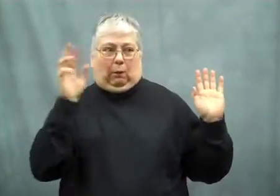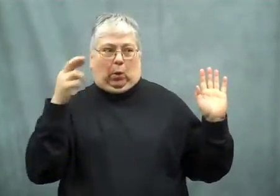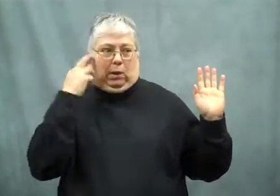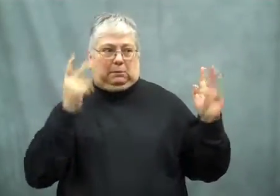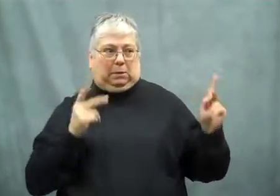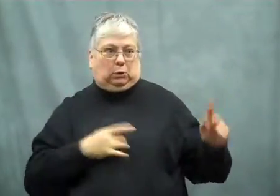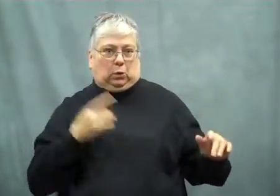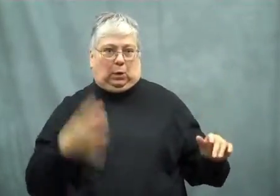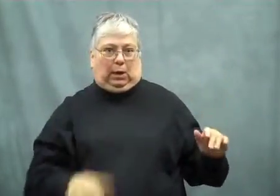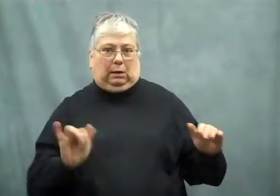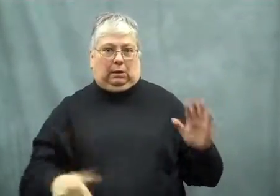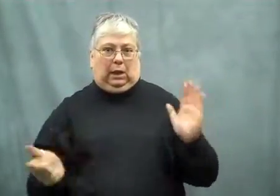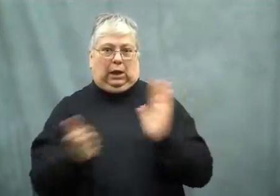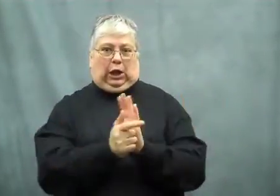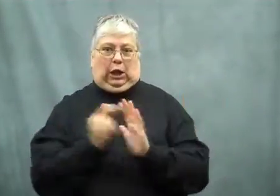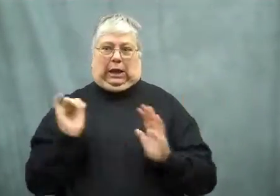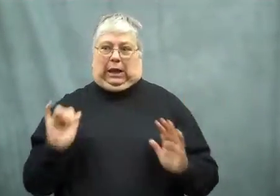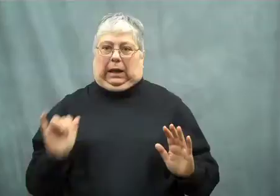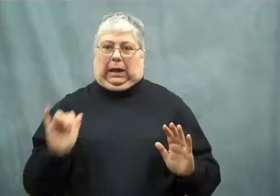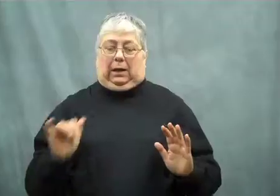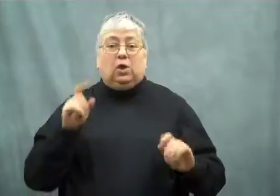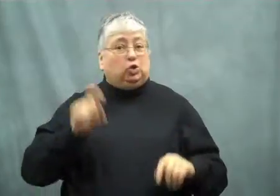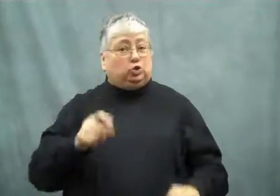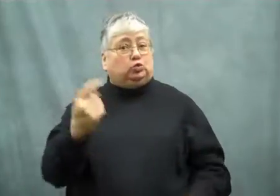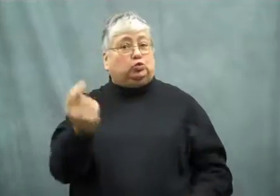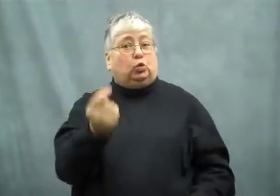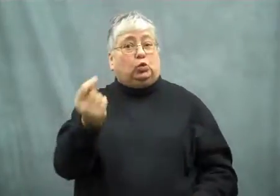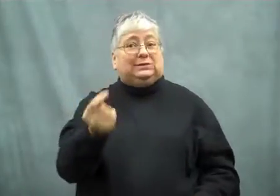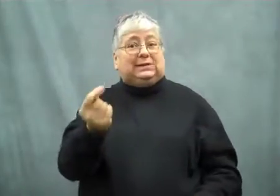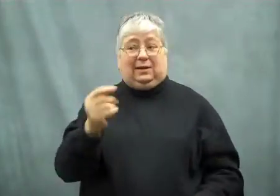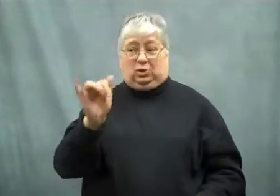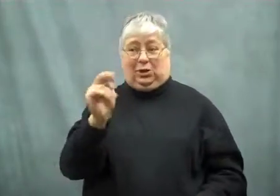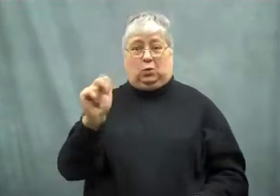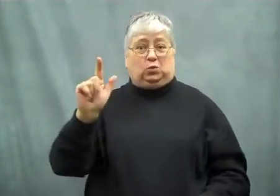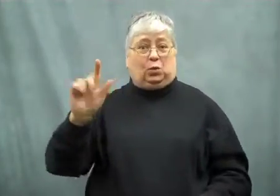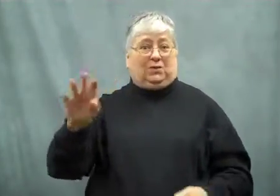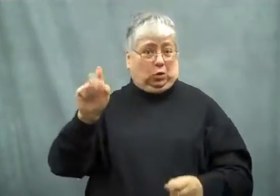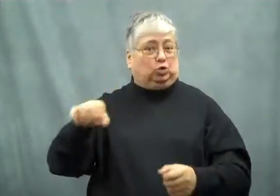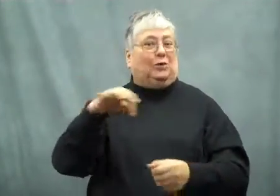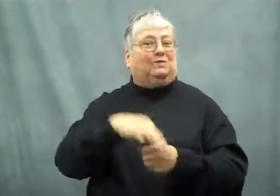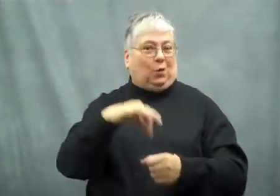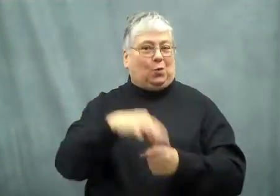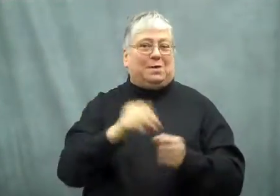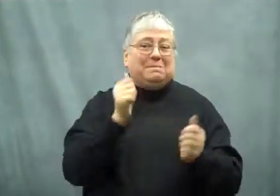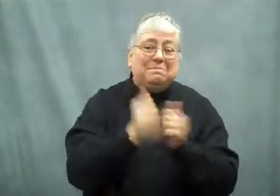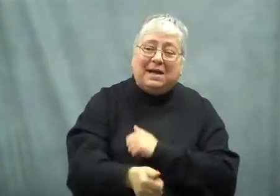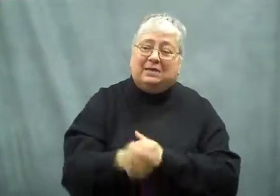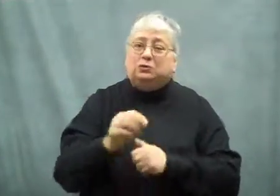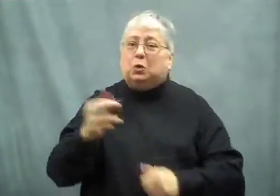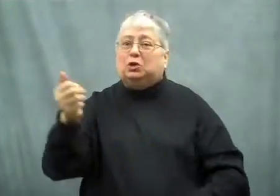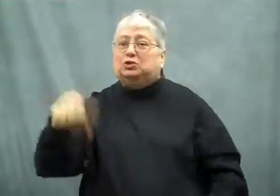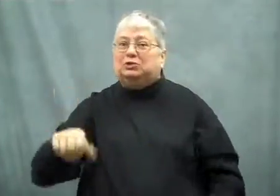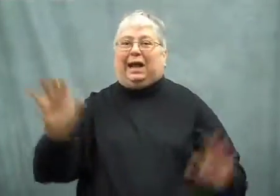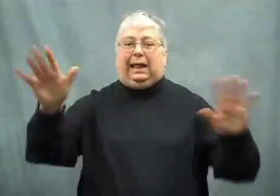They realized people were against it.